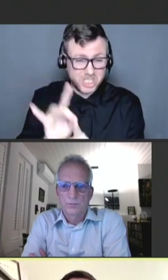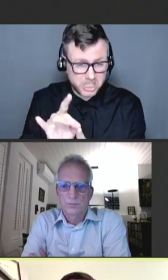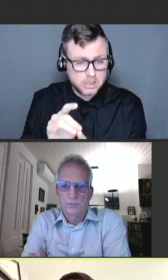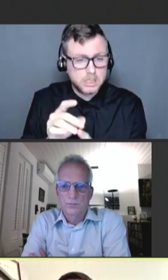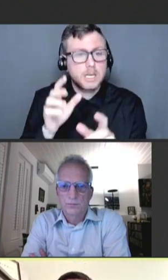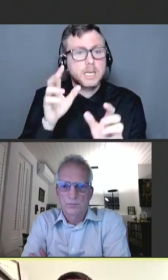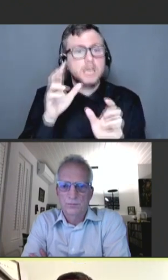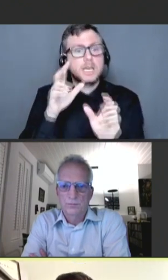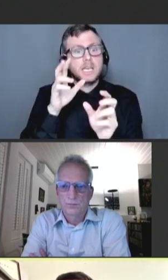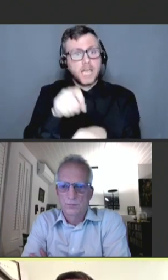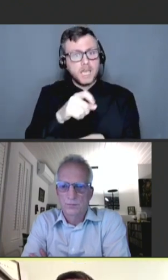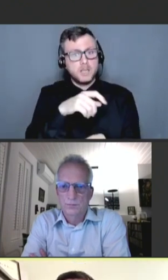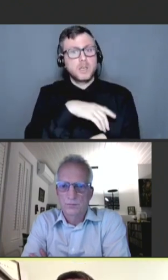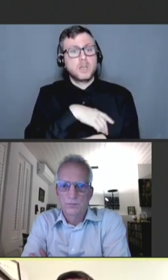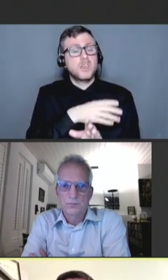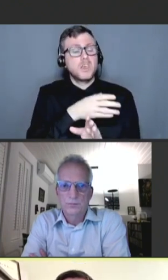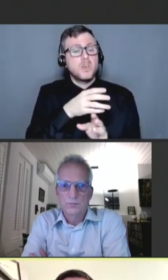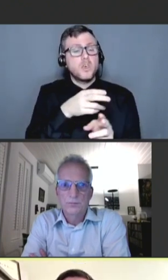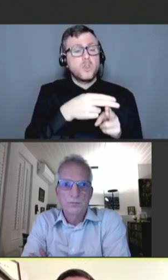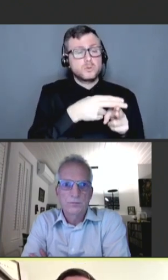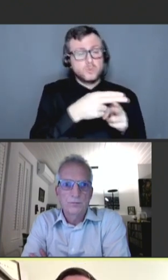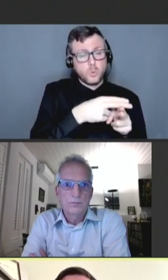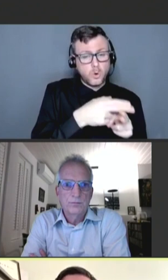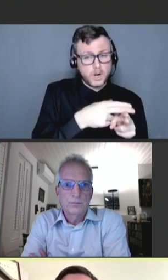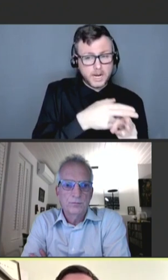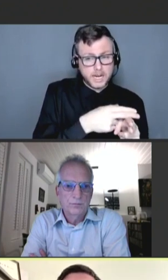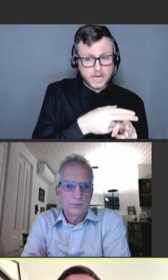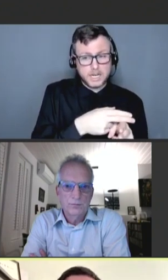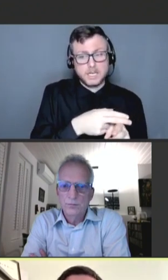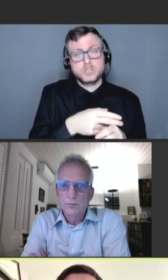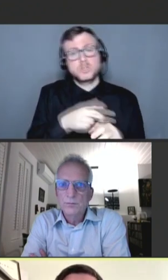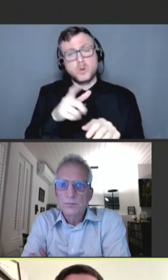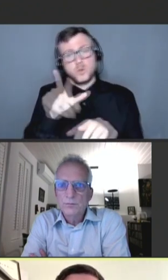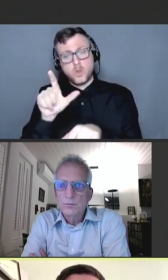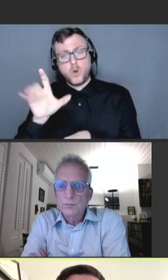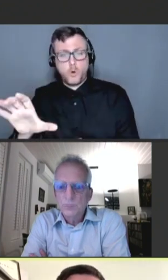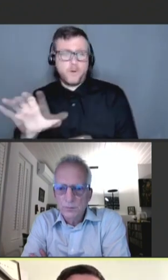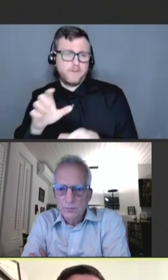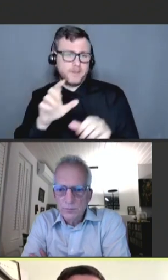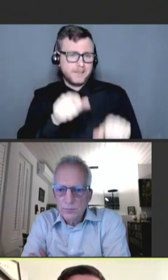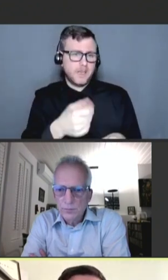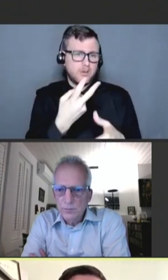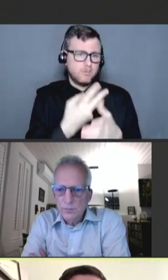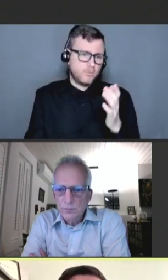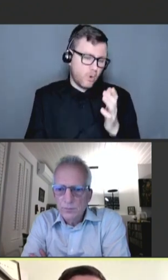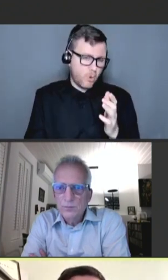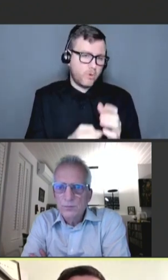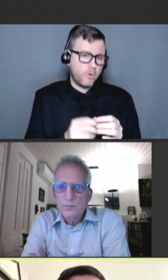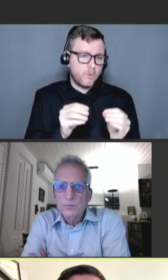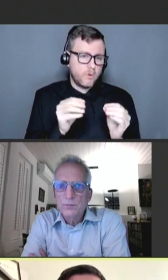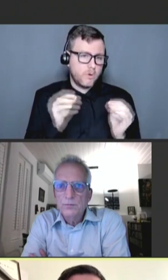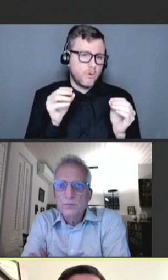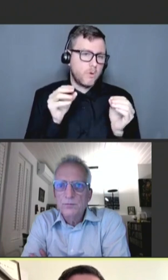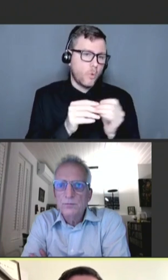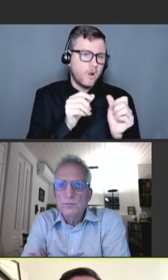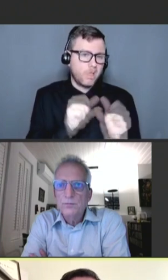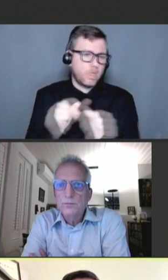both in the acute phase of SARS-CoV-2 infection, and in Long-COVID phase, or the post-acute phase of SARS-CoV-2 infection. Next slide, please.